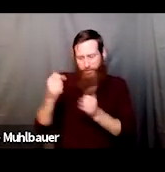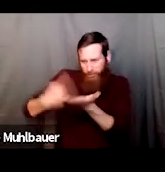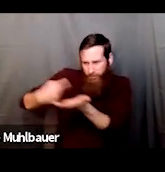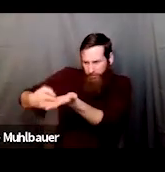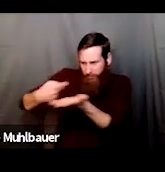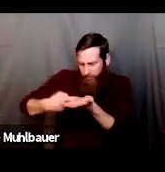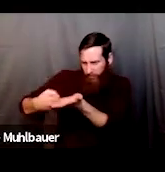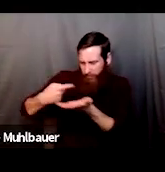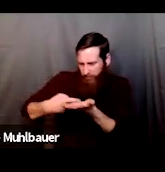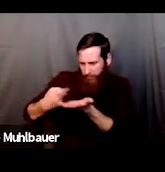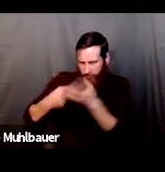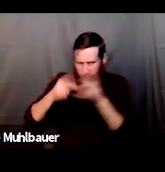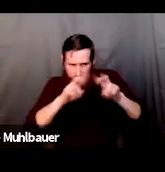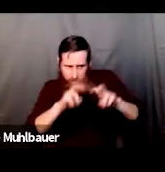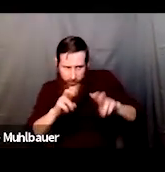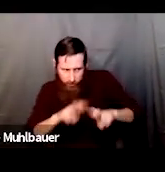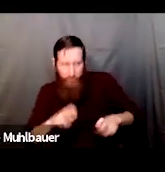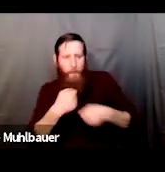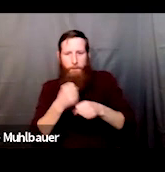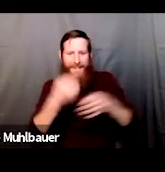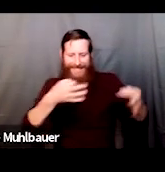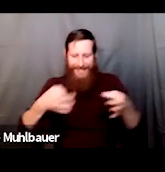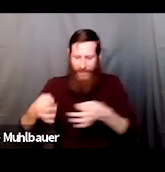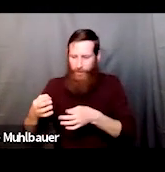on and go home with.